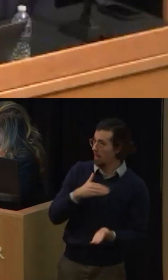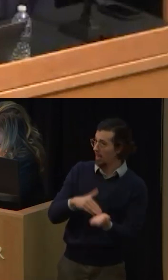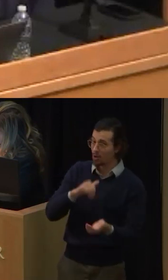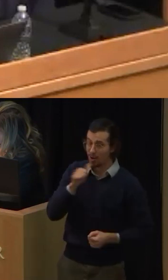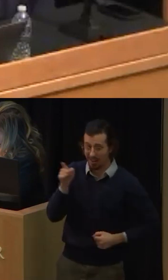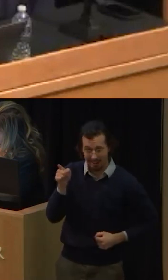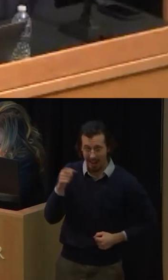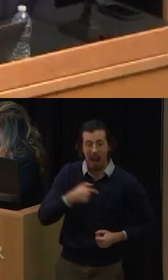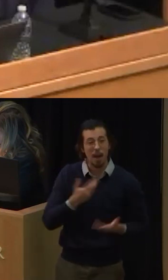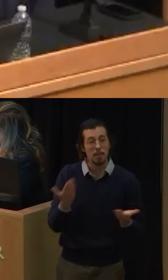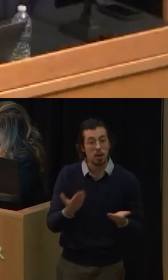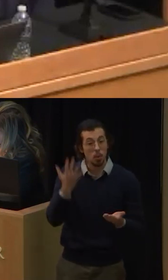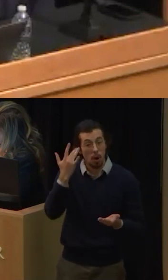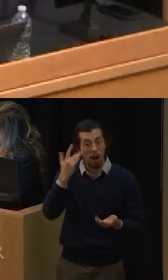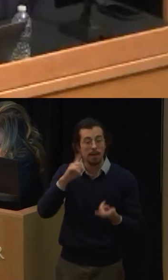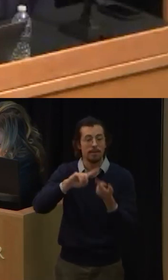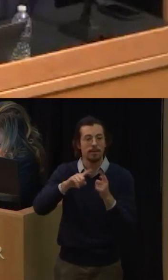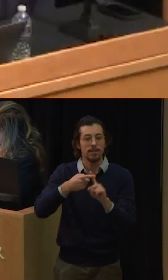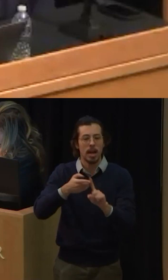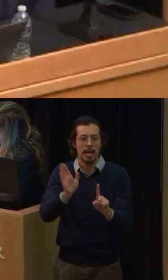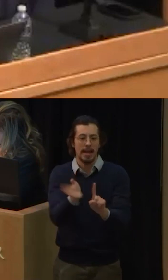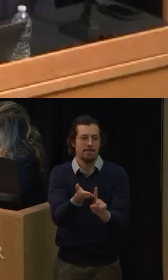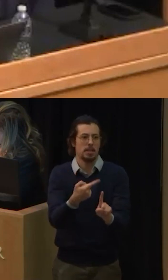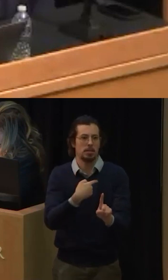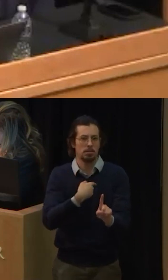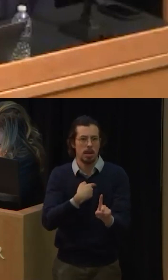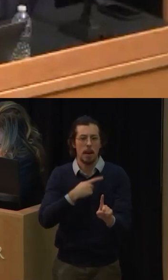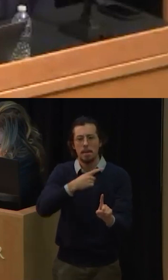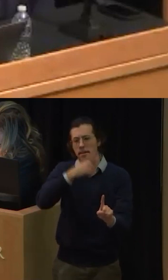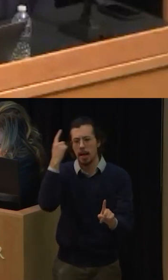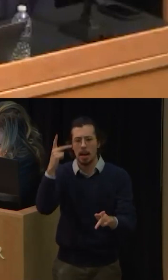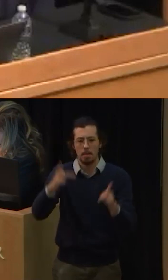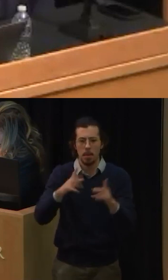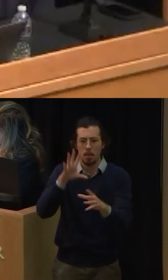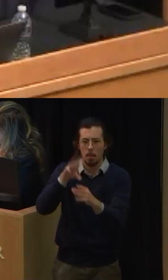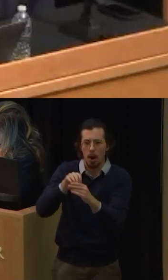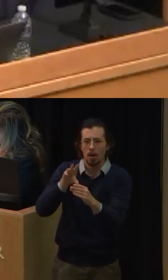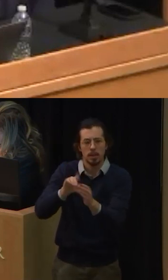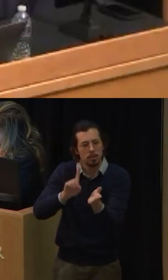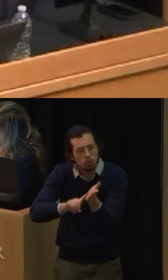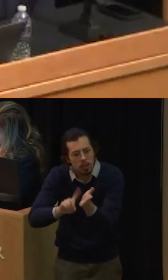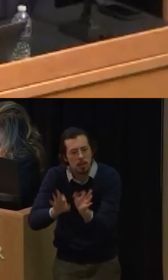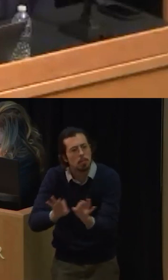I am here because a friend of mine convinced me that Black people participating in research is important